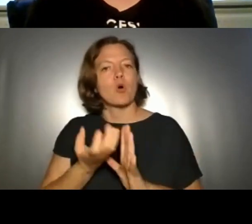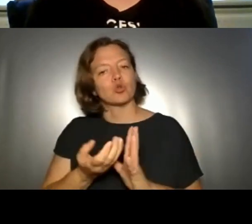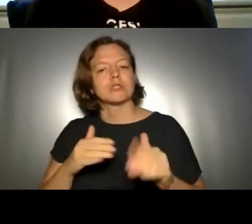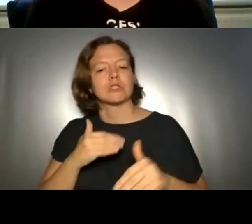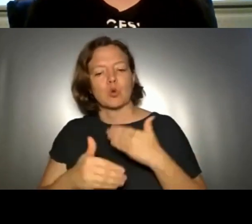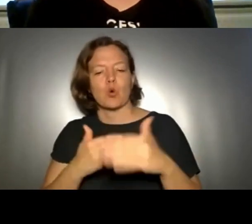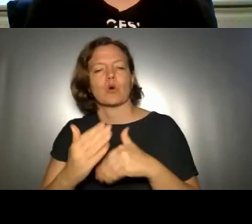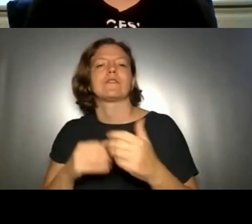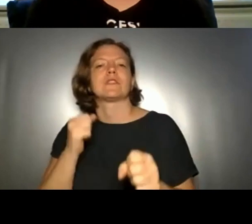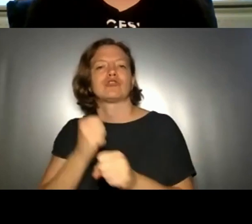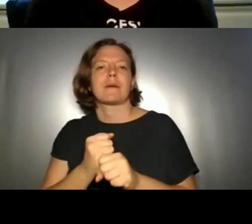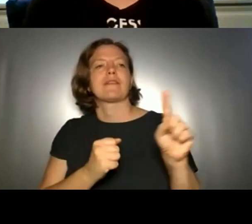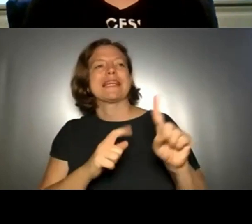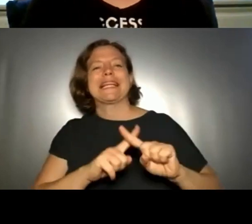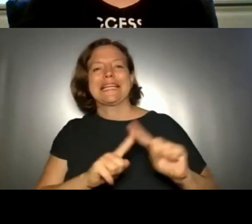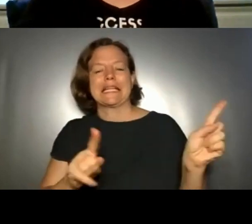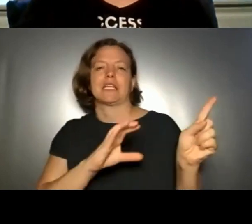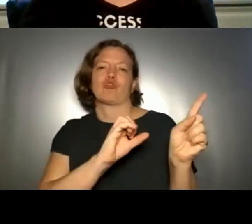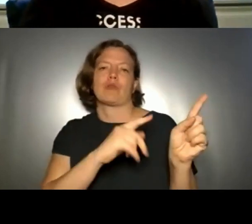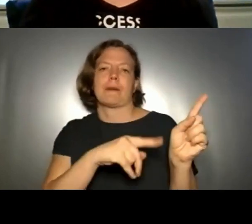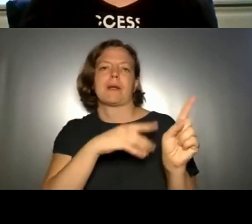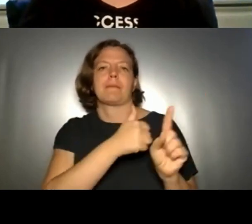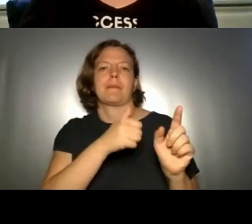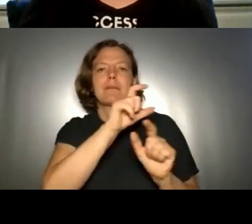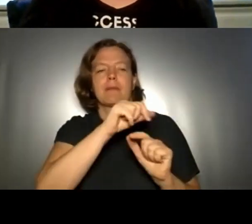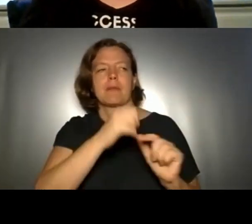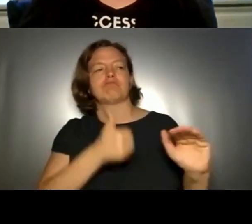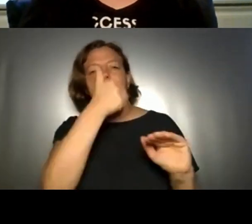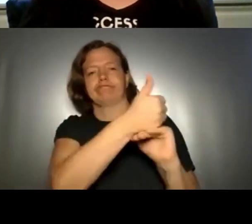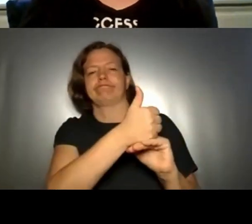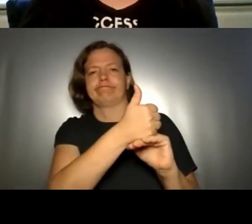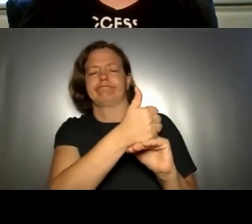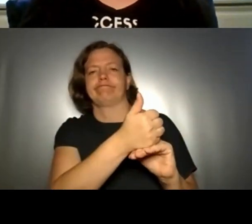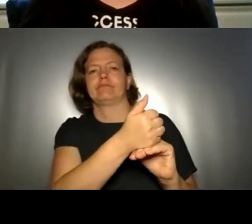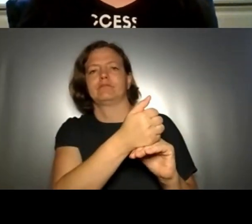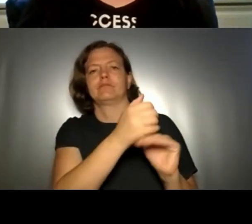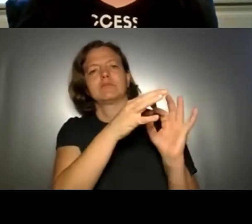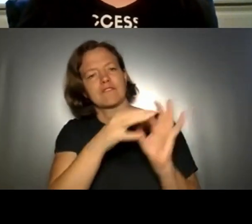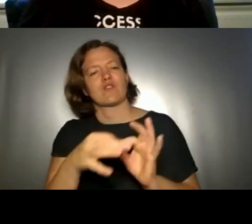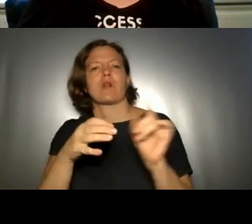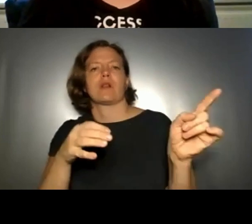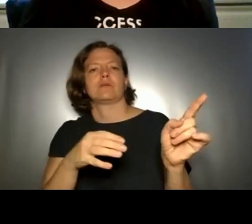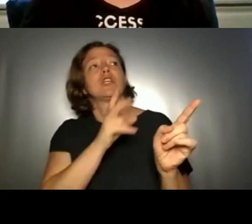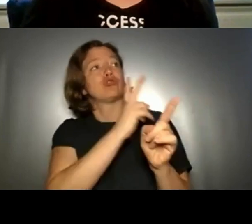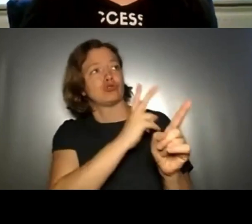And while some of those can be great and and even empowering if you like,